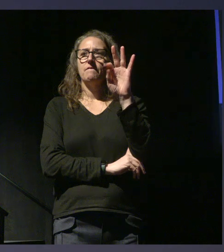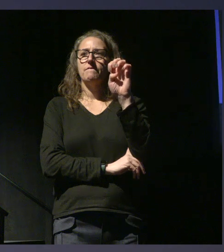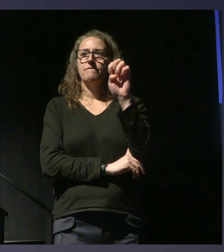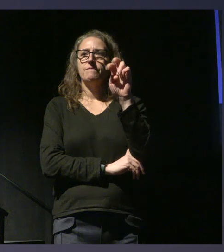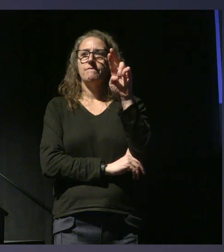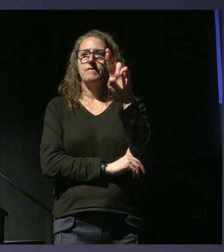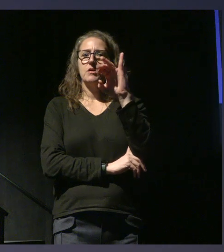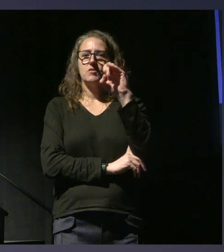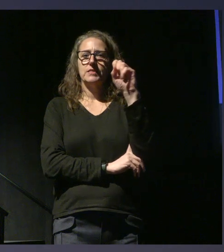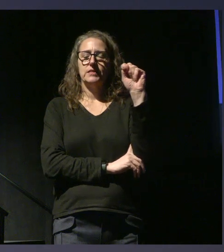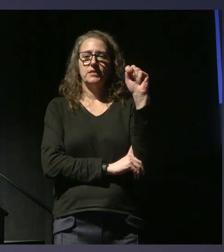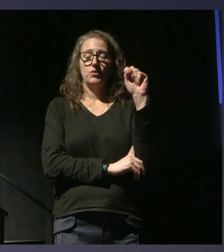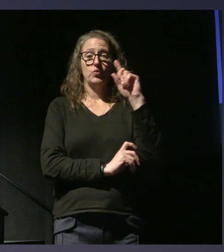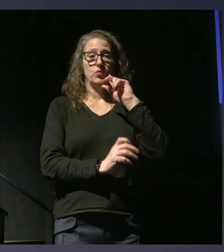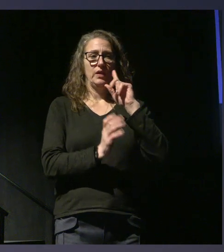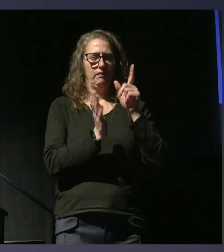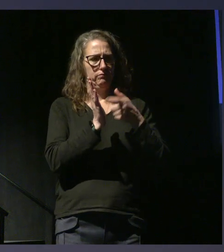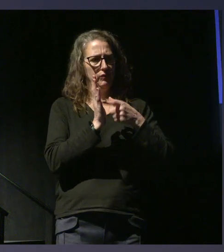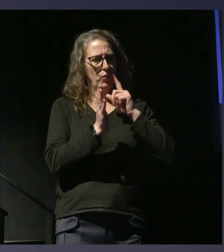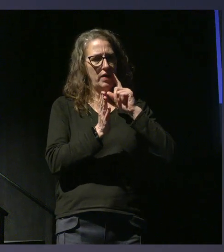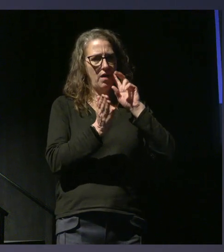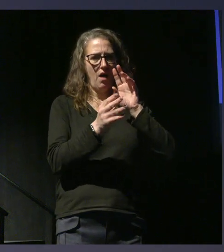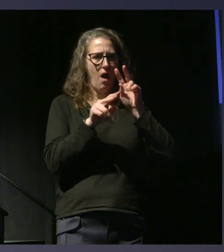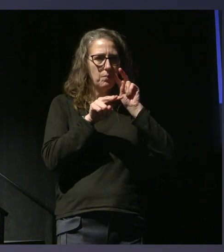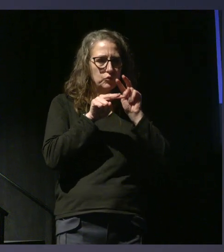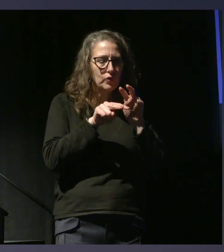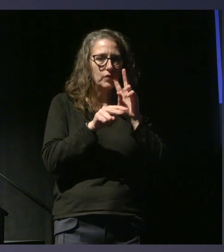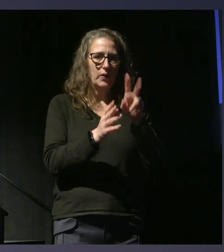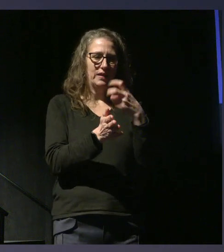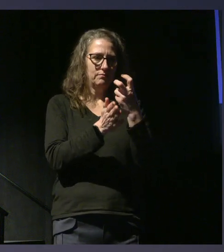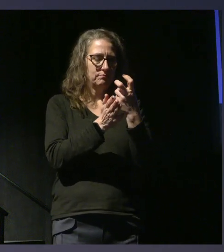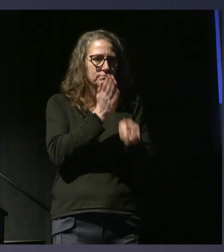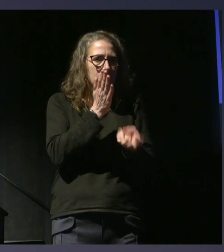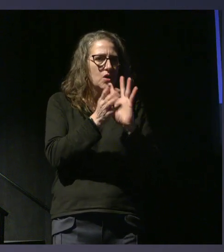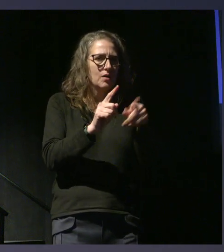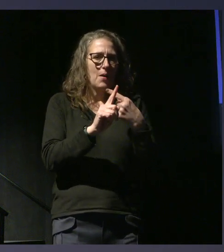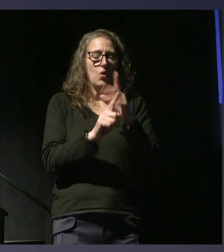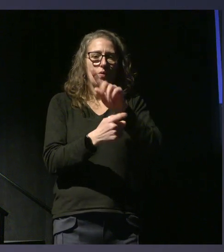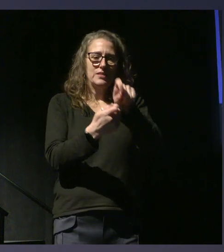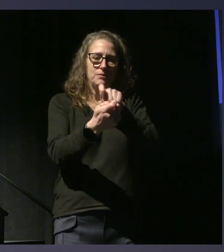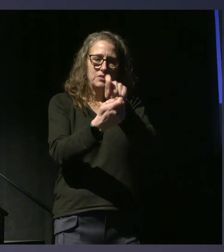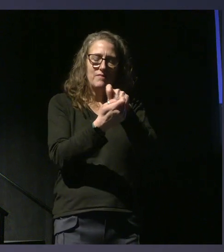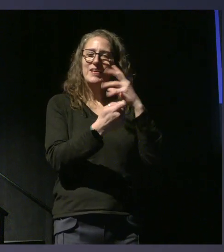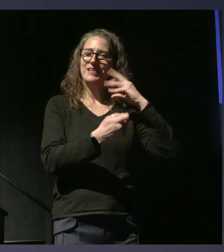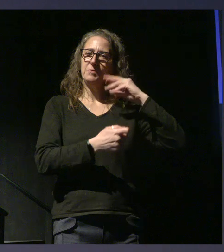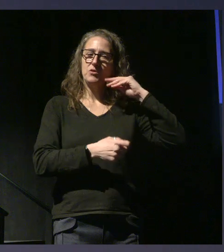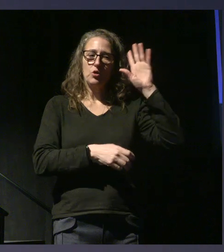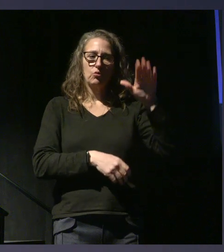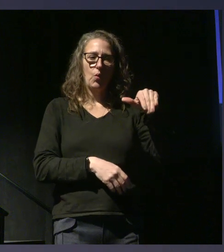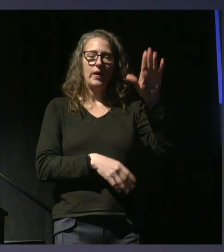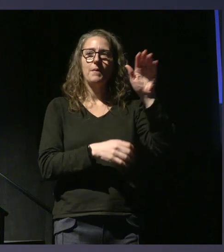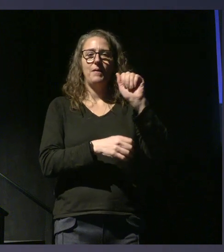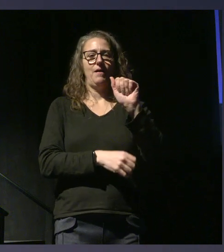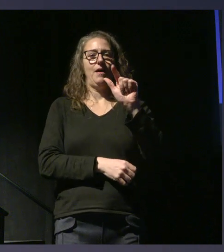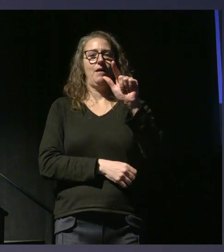acutely observed, delved into your particular experience growing up albino in the Philippines, and how this frames